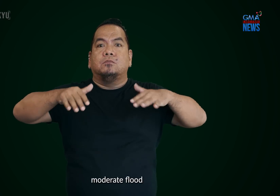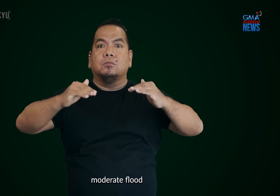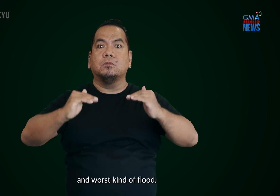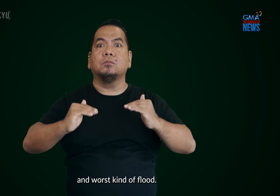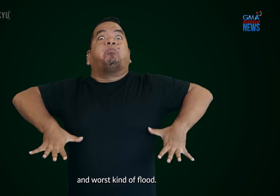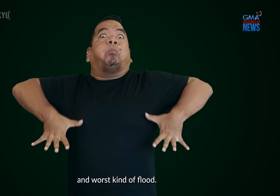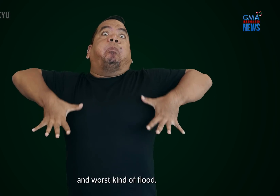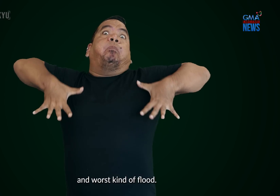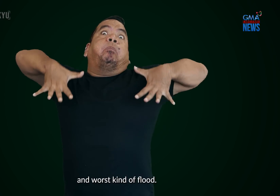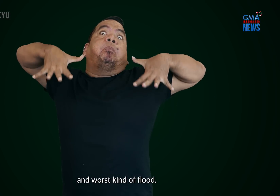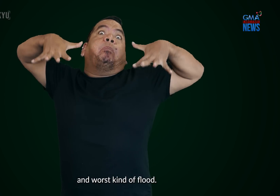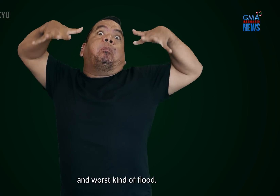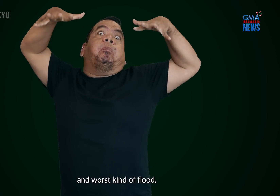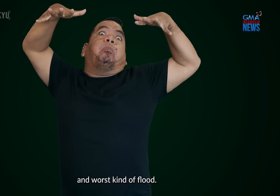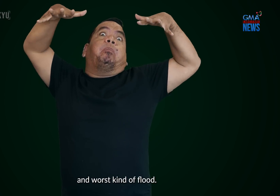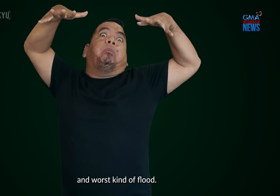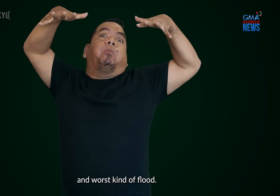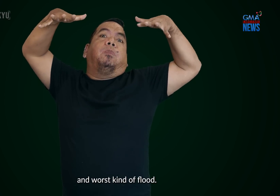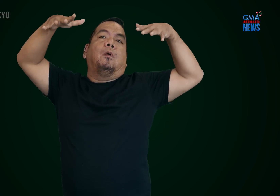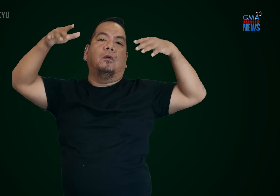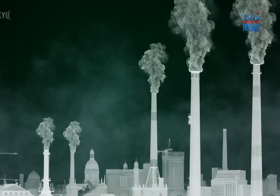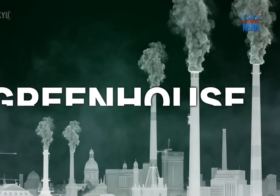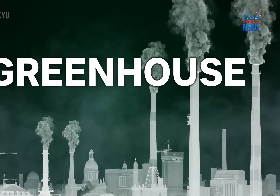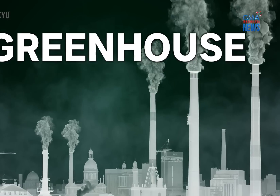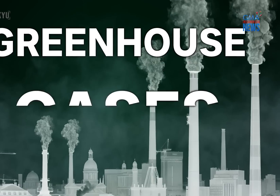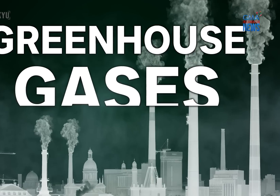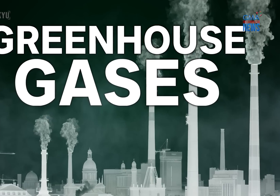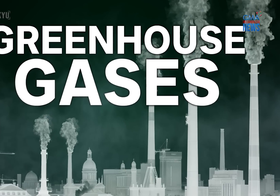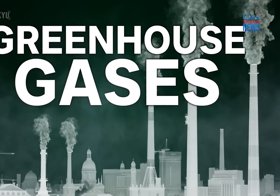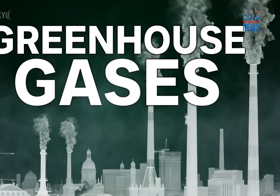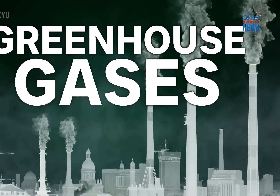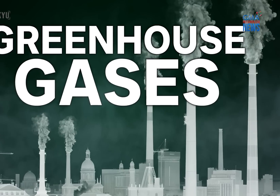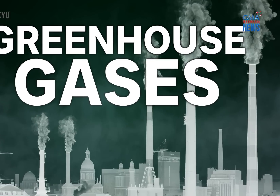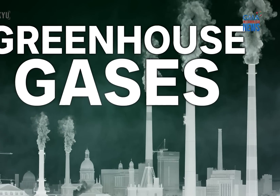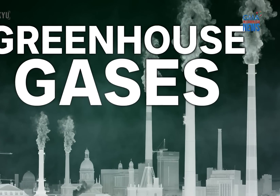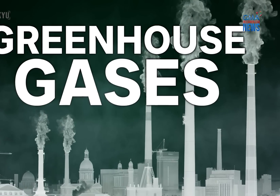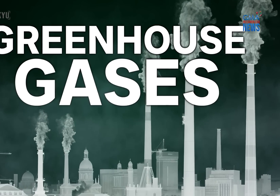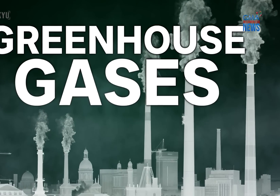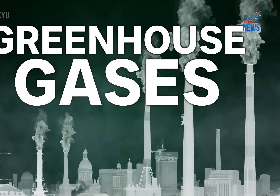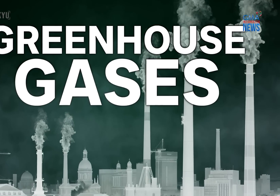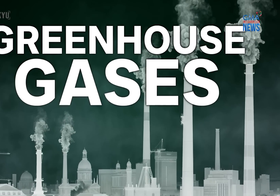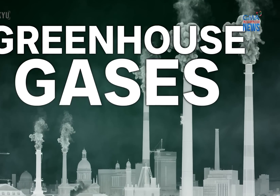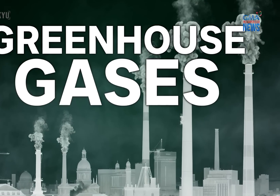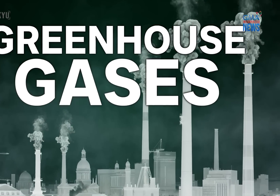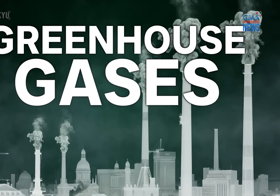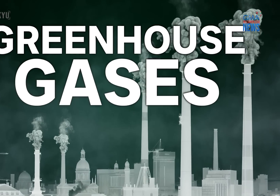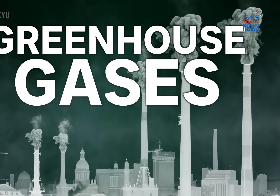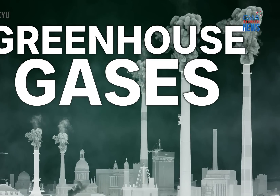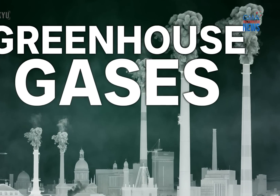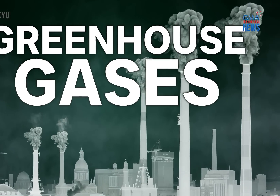this is how they do it. Levels of intensity or levels of flood. Low,